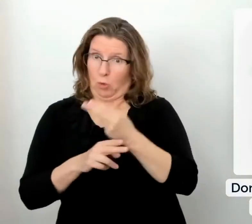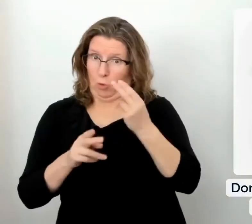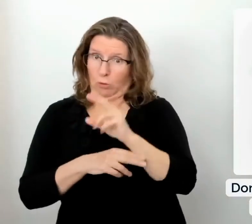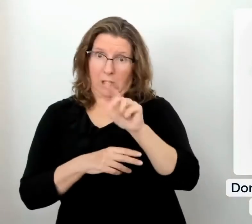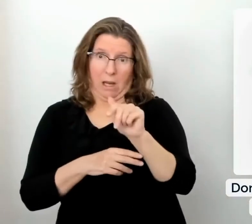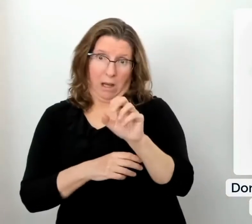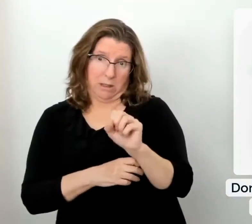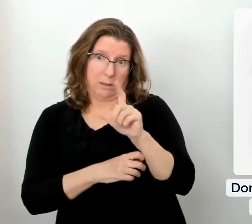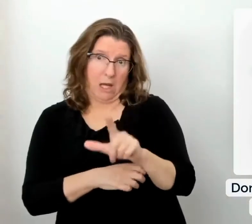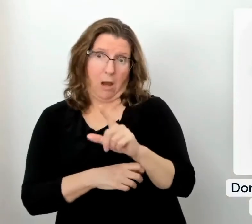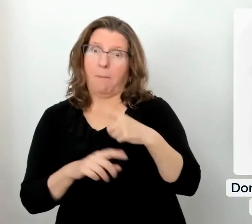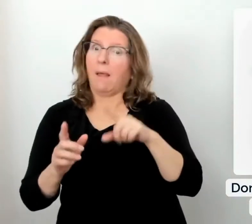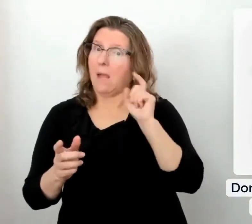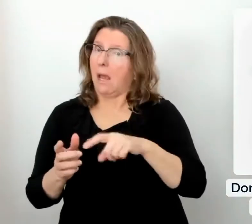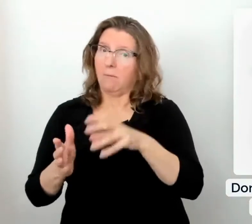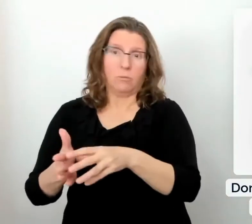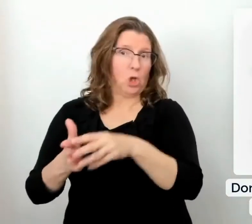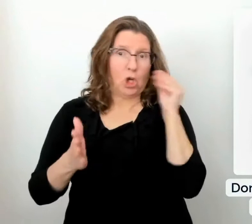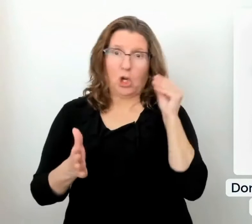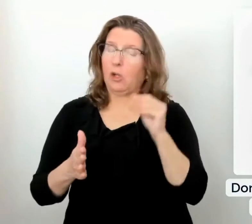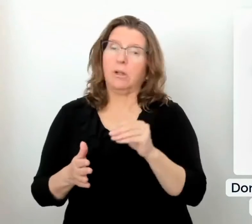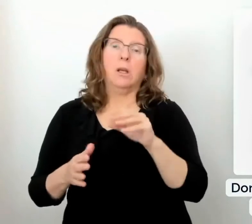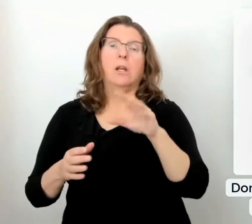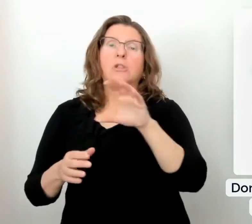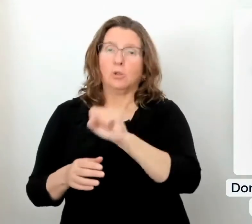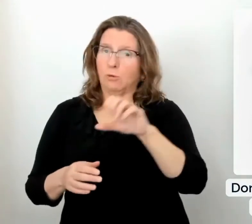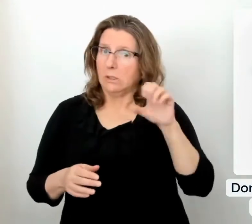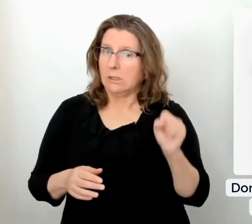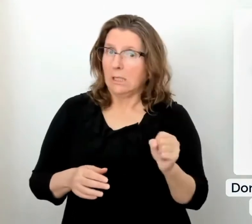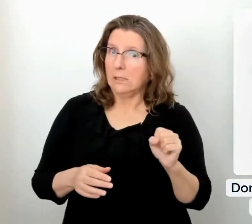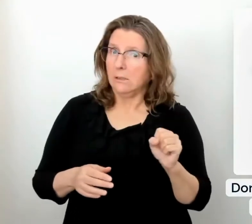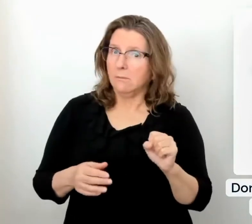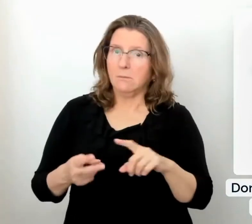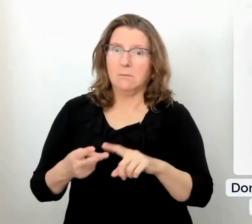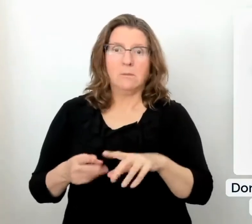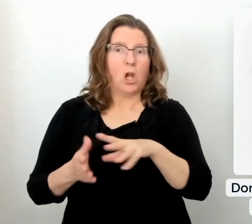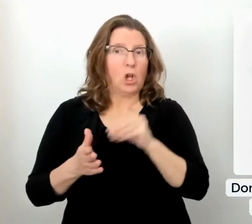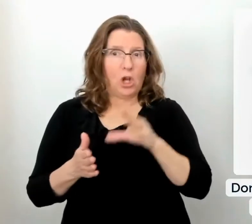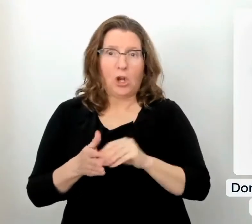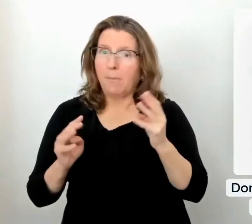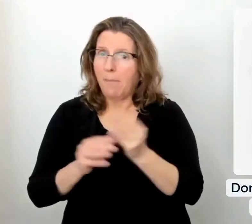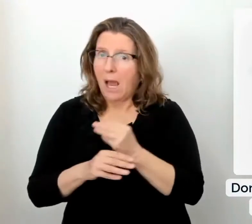My students were learning ASL, but they still had to learn the social studies content.